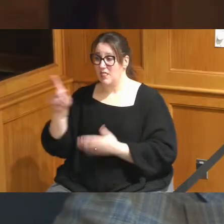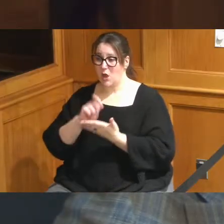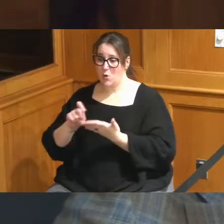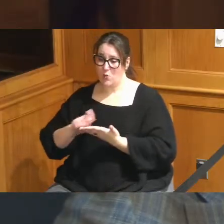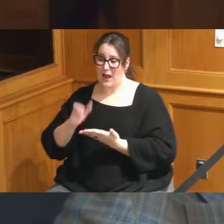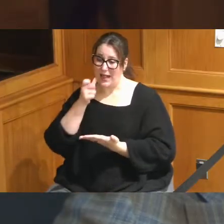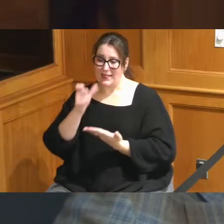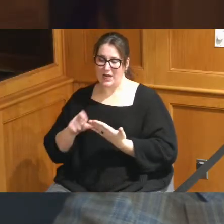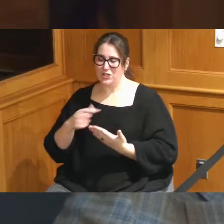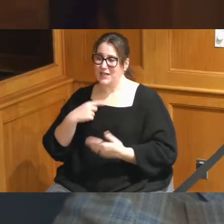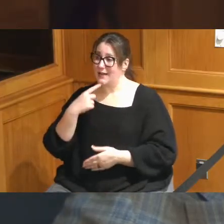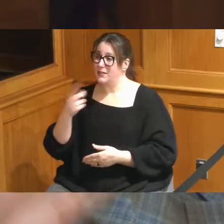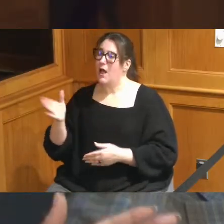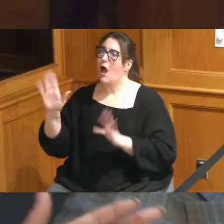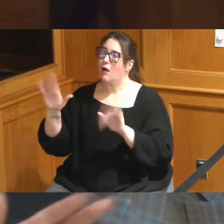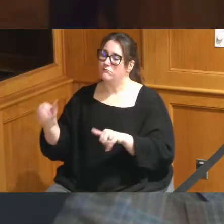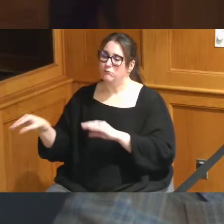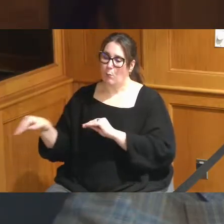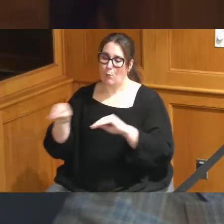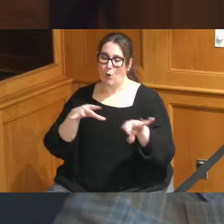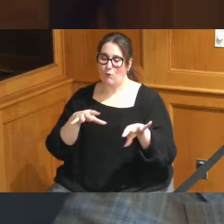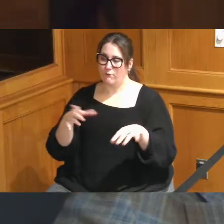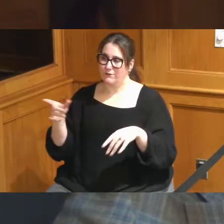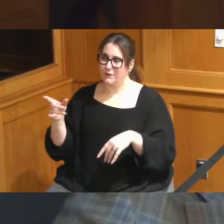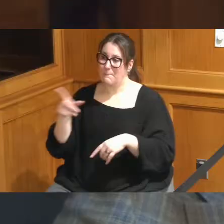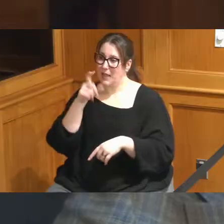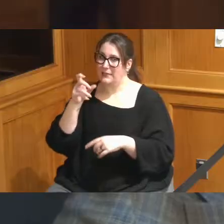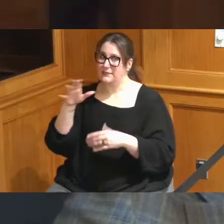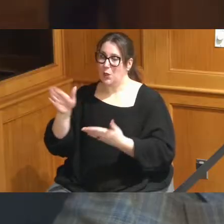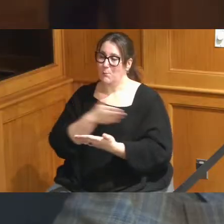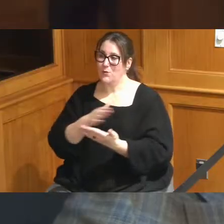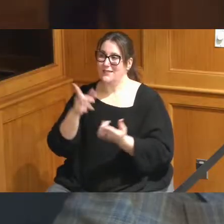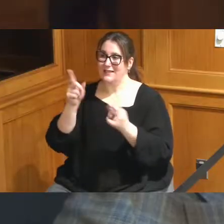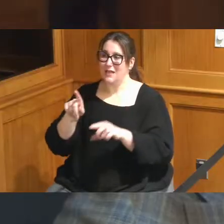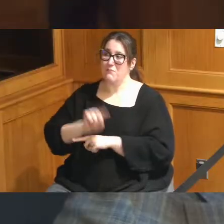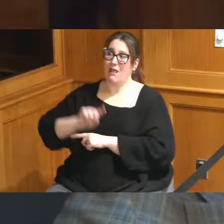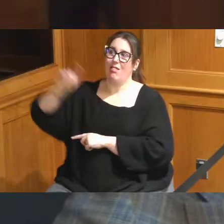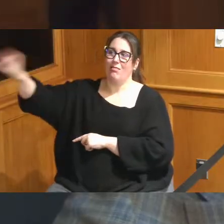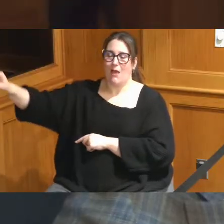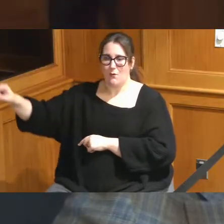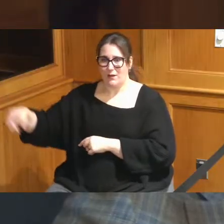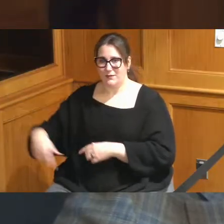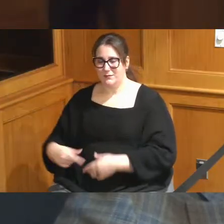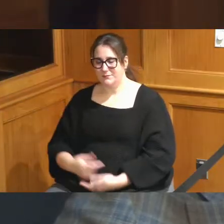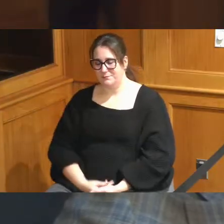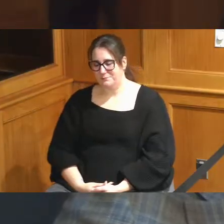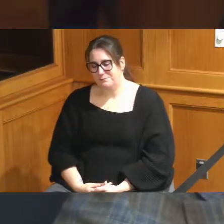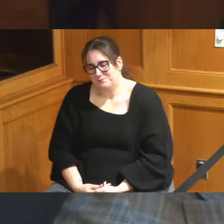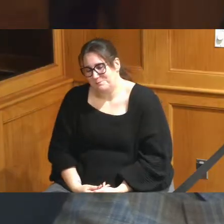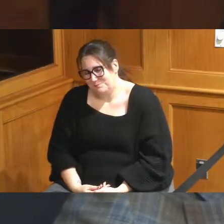because the music is going that way. We got some condos for you." But though their their windows